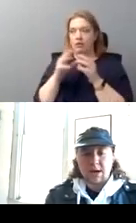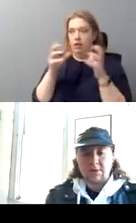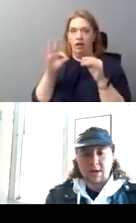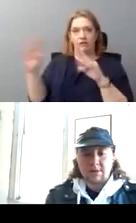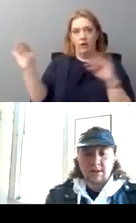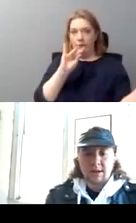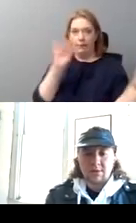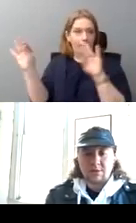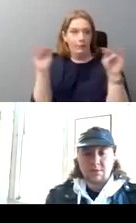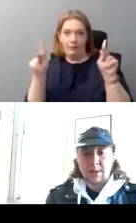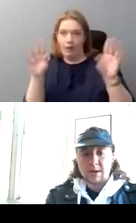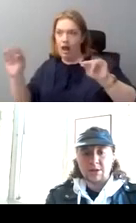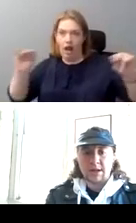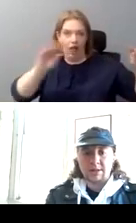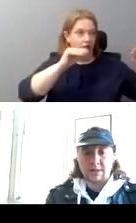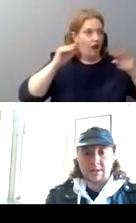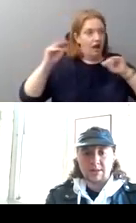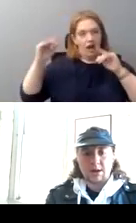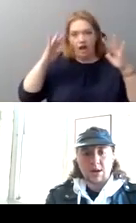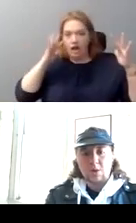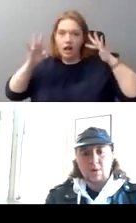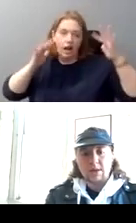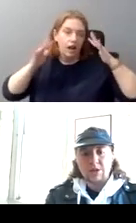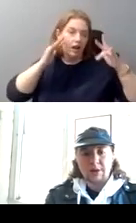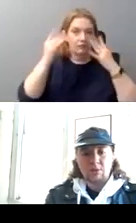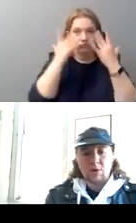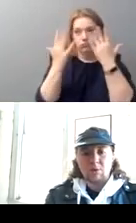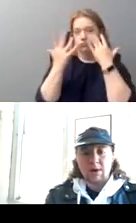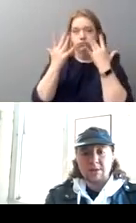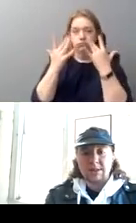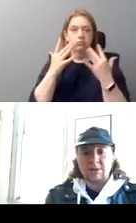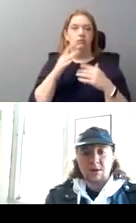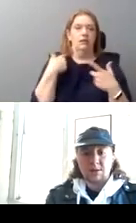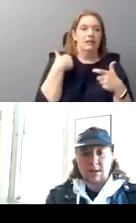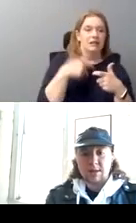advertised in English, Spanish, and Cantonese. With each breath, one will catch the intoxicating